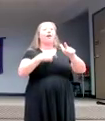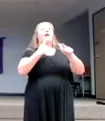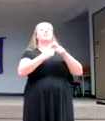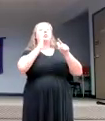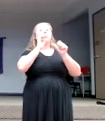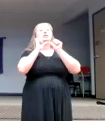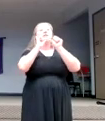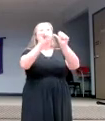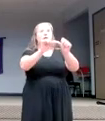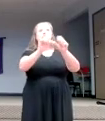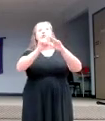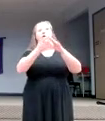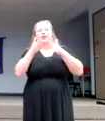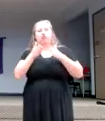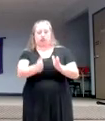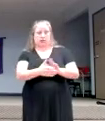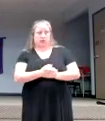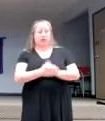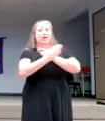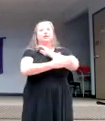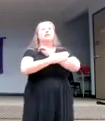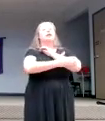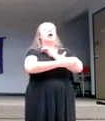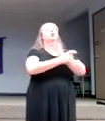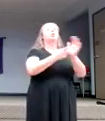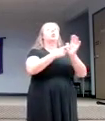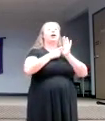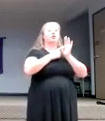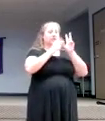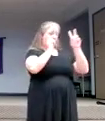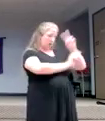to work in the street. The county requires us to do this assessment first. So. You'll think